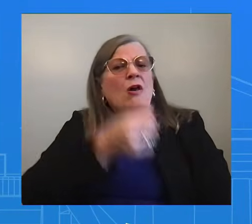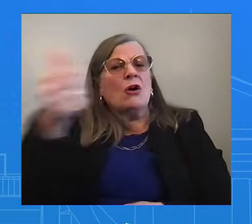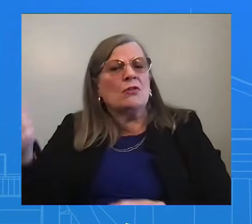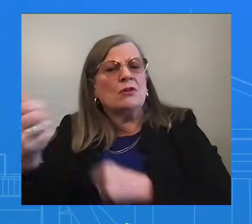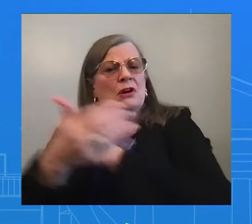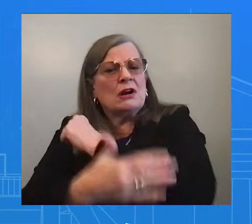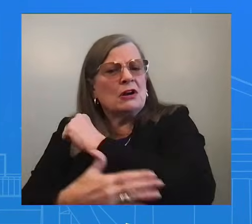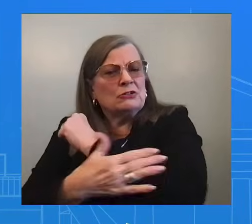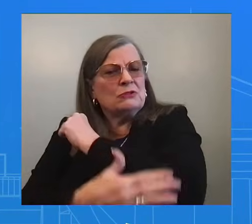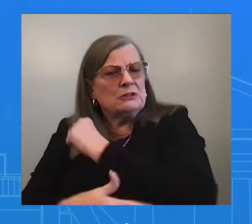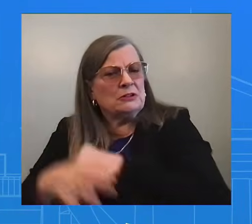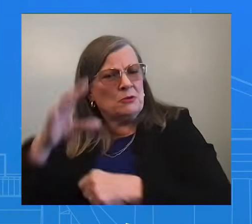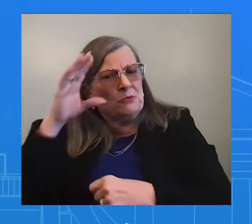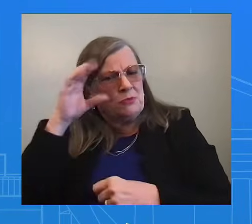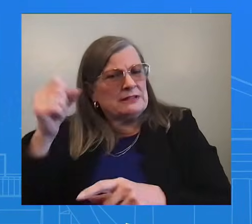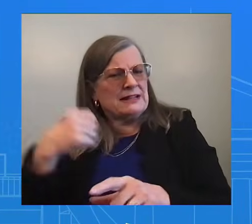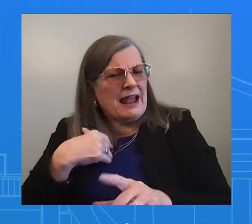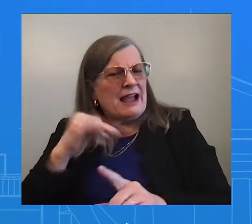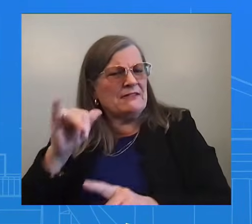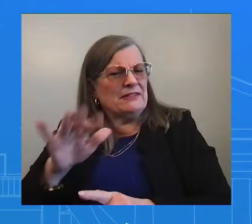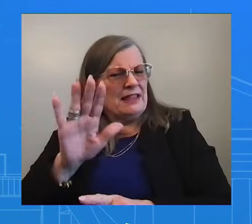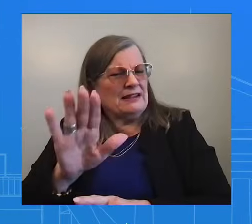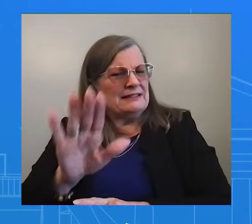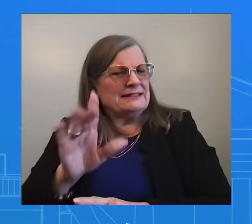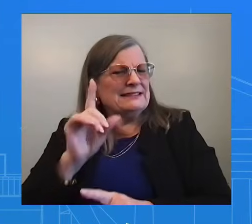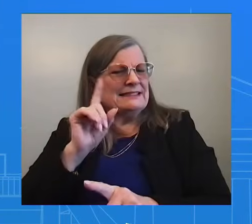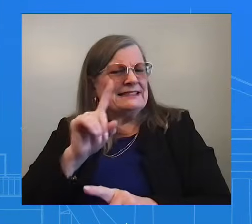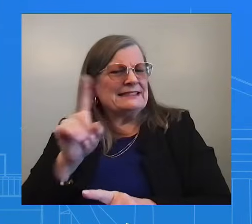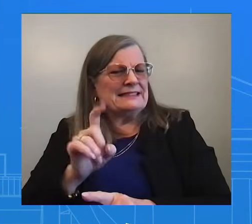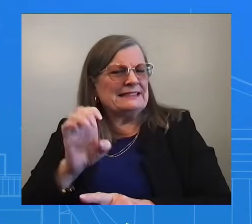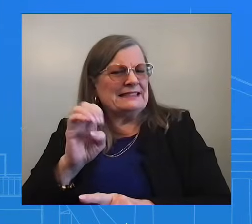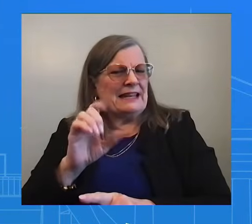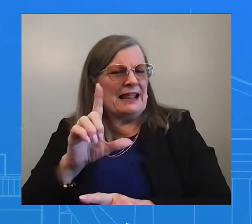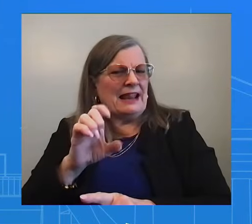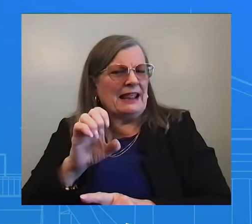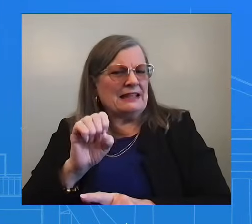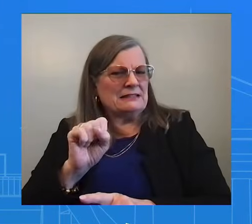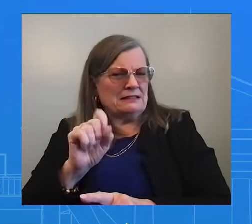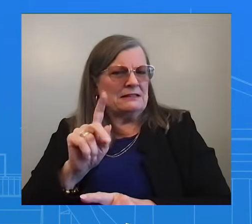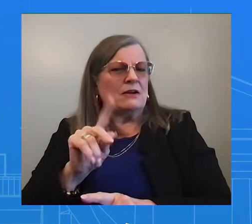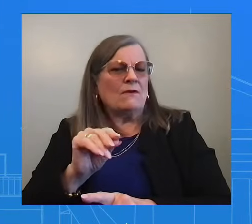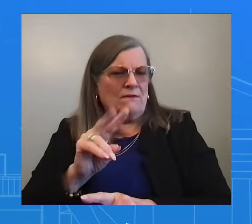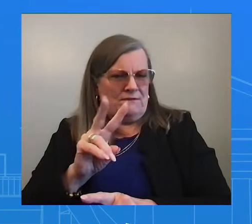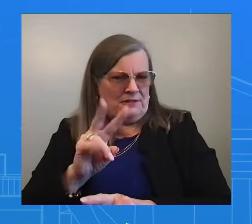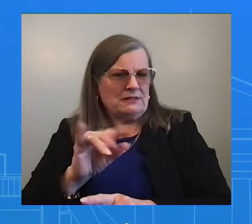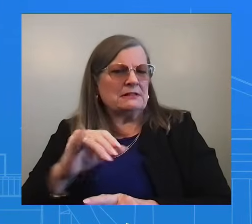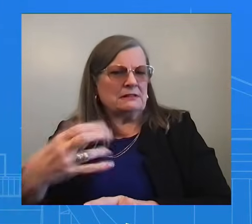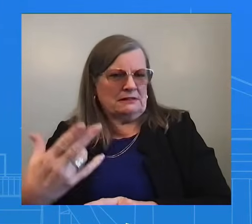which I think was an incredibly powerful, important moment for the American people to see what we have been doing